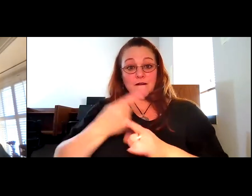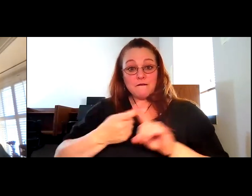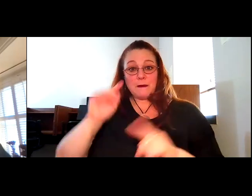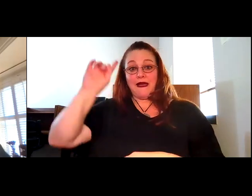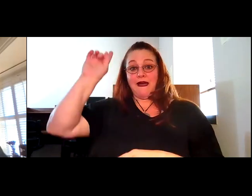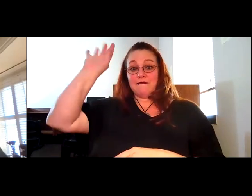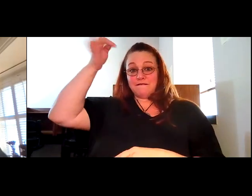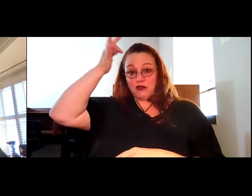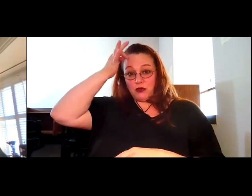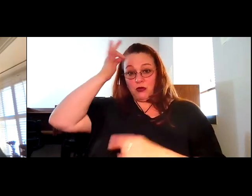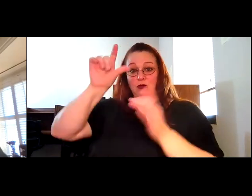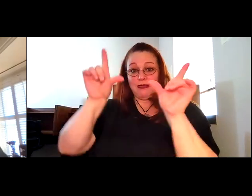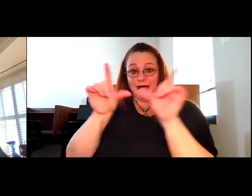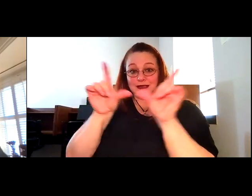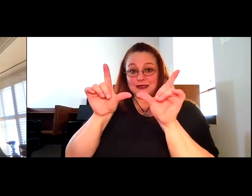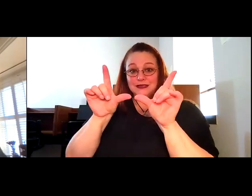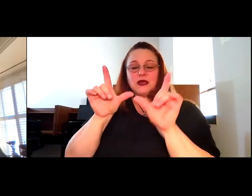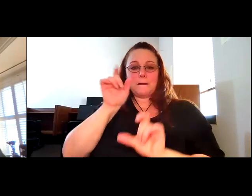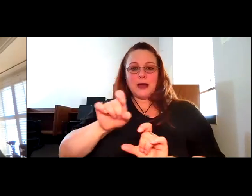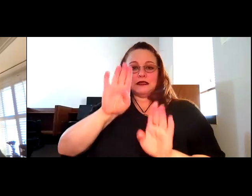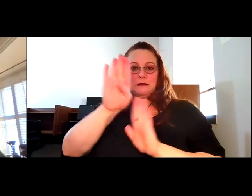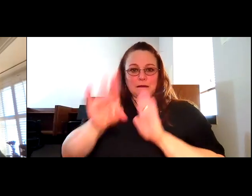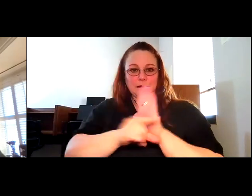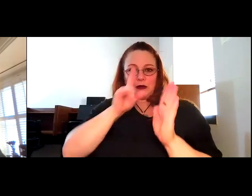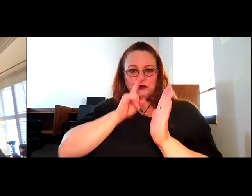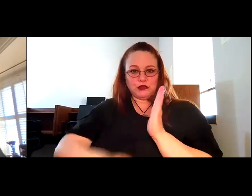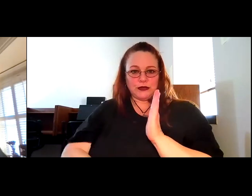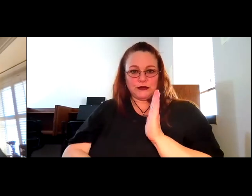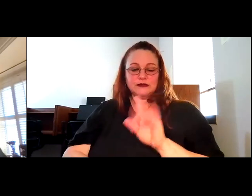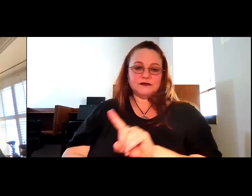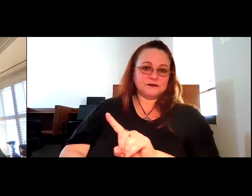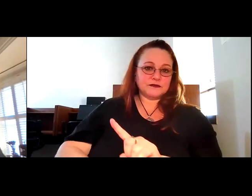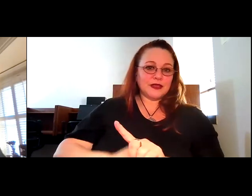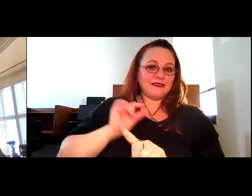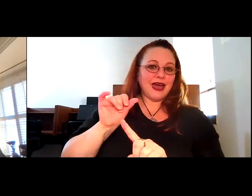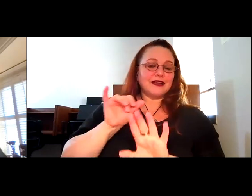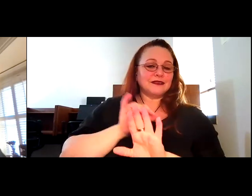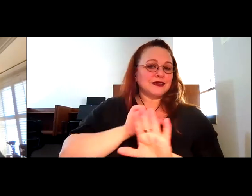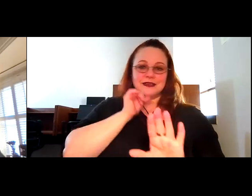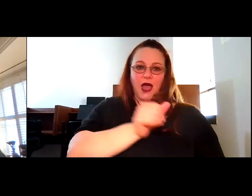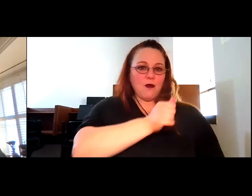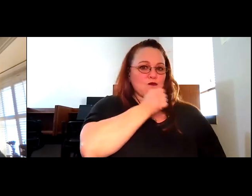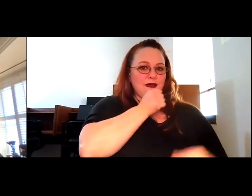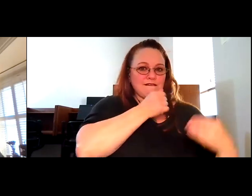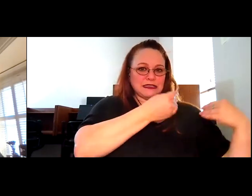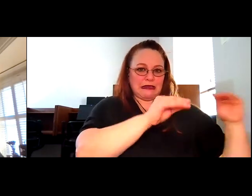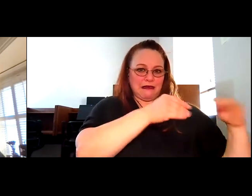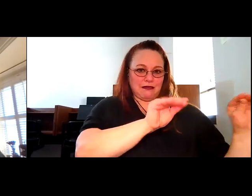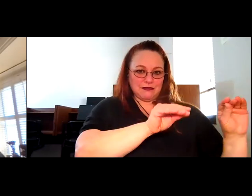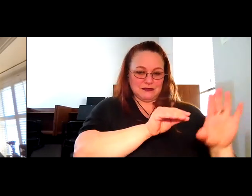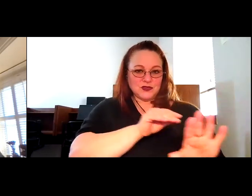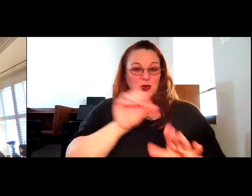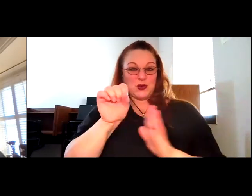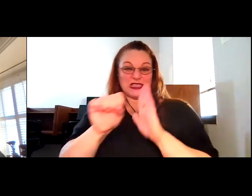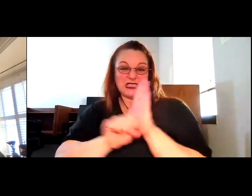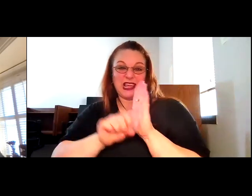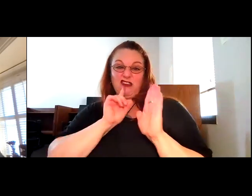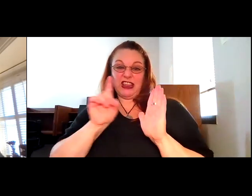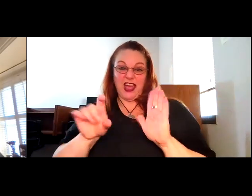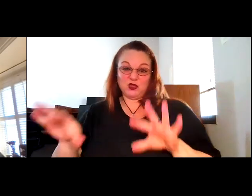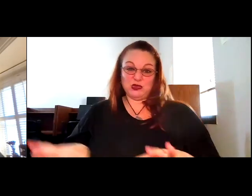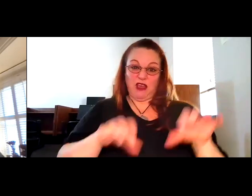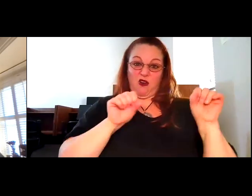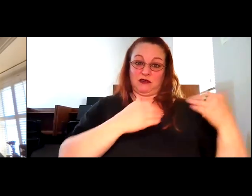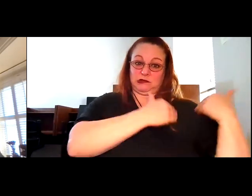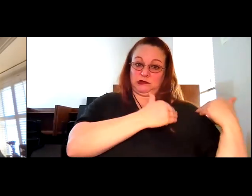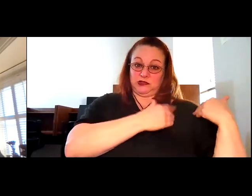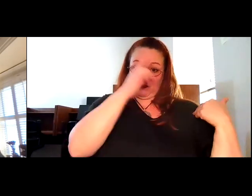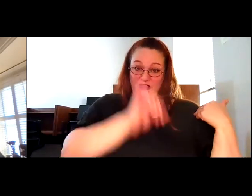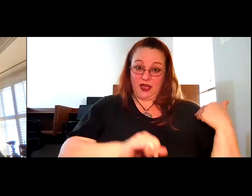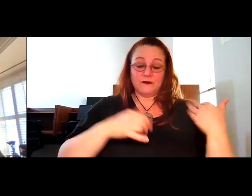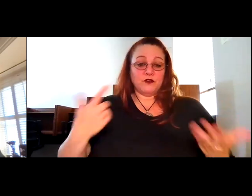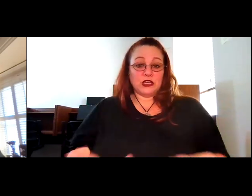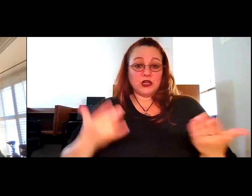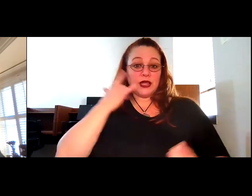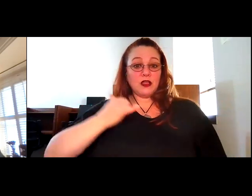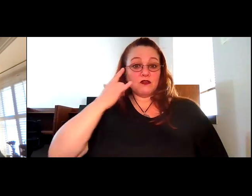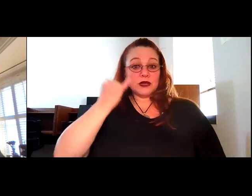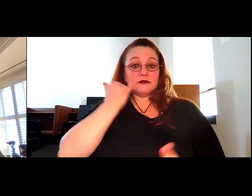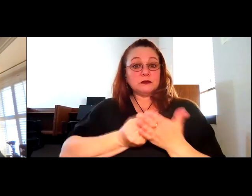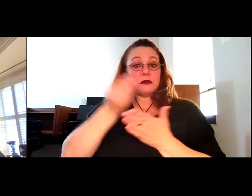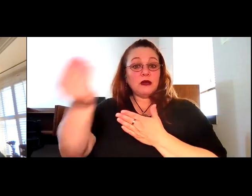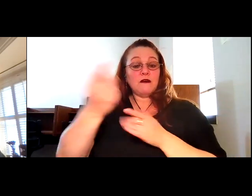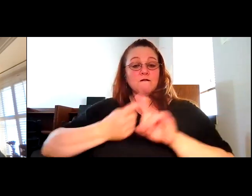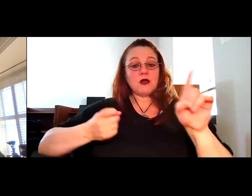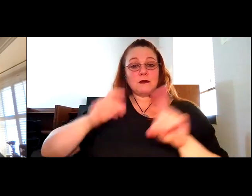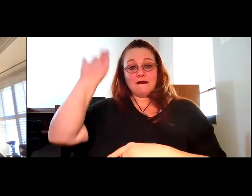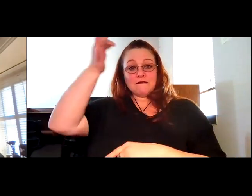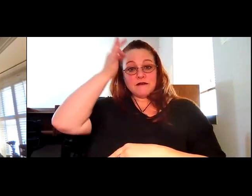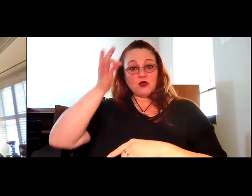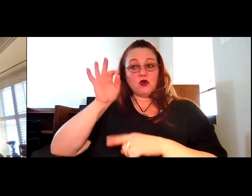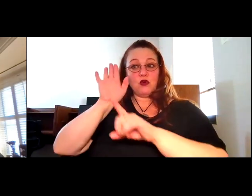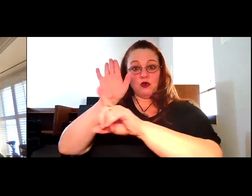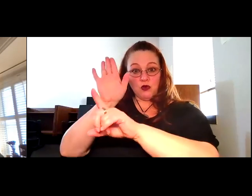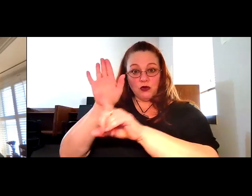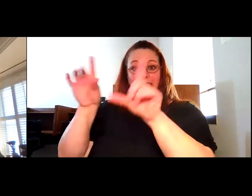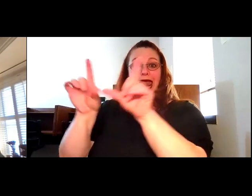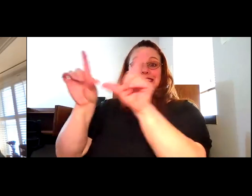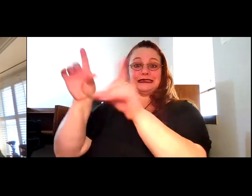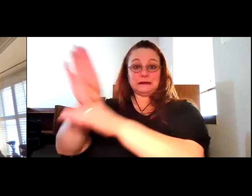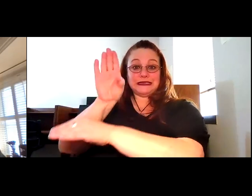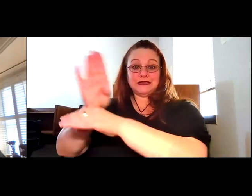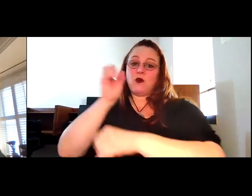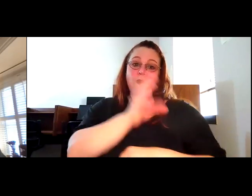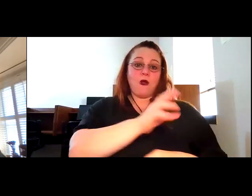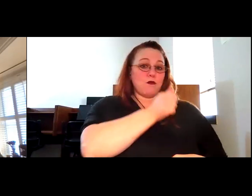Robyn Thomas: you have to get a background check that doesn't apply to private sales. So States have had to step up to fill that loophole for private sales. So in California, whether you buy a gun from a federally licensed firearms dealer, or from a private individual. You have to get a background check